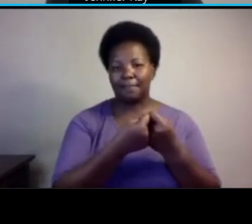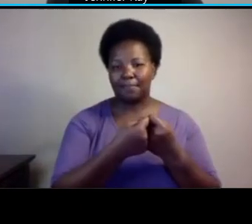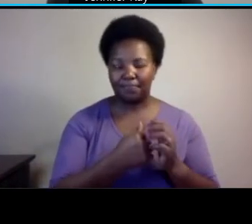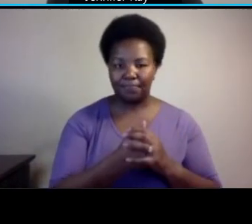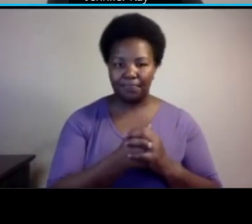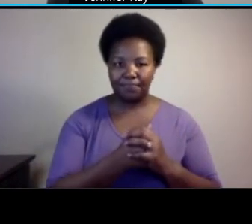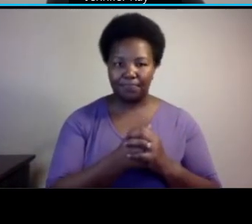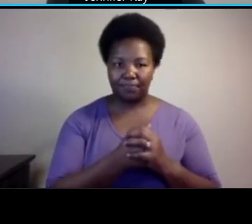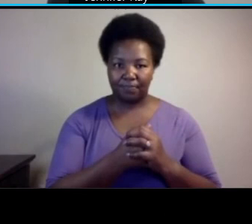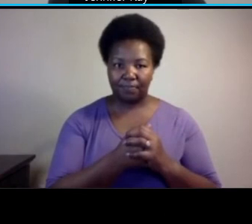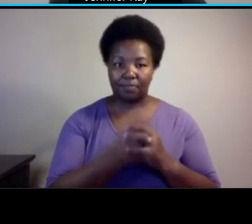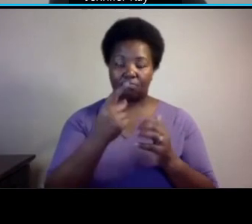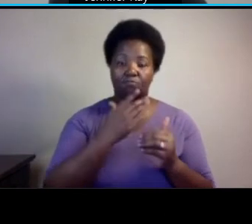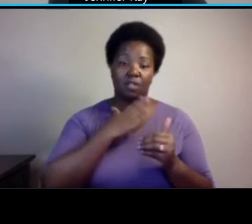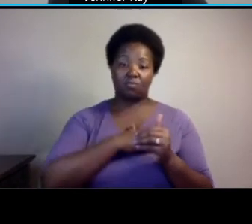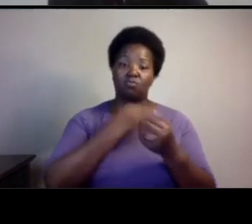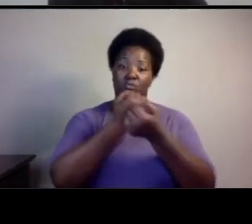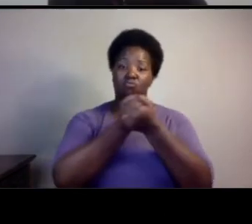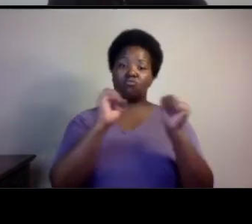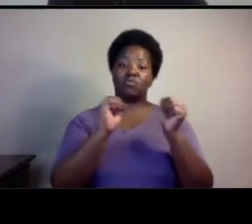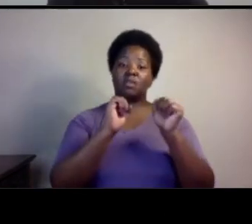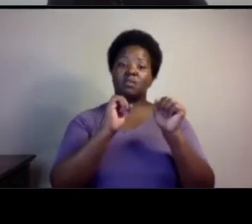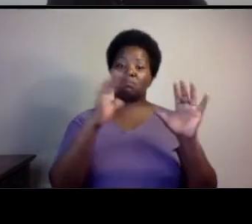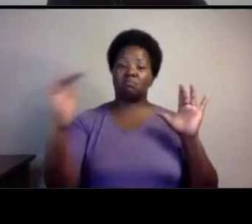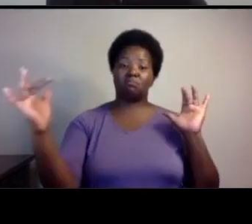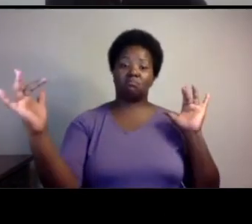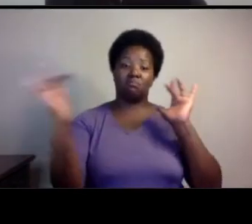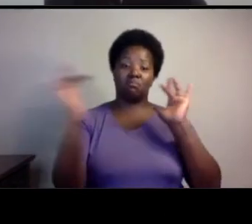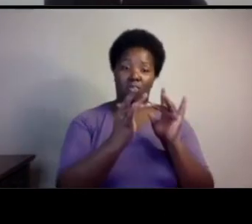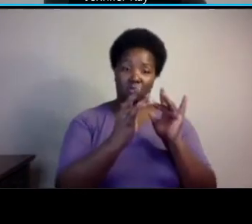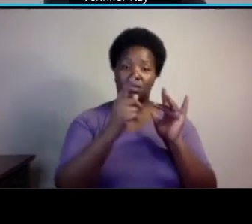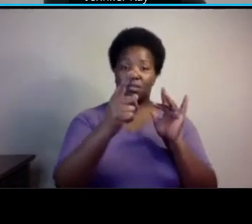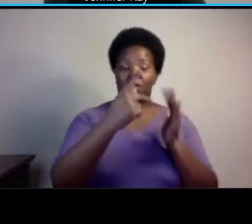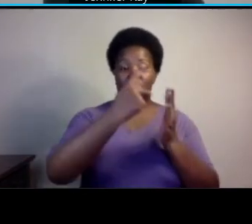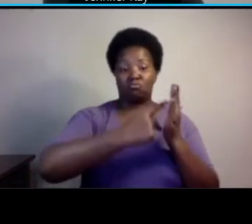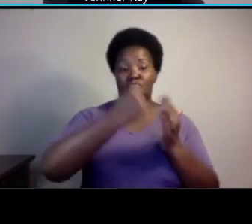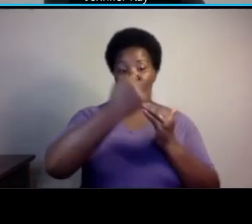please feel free to use the project email reach out to the project manager and certainly stay up